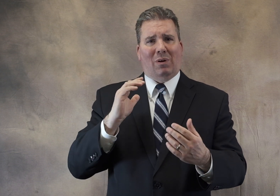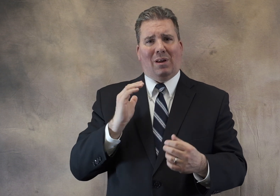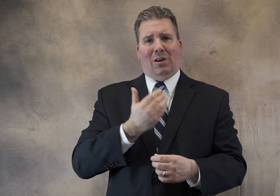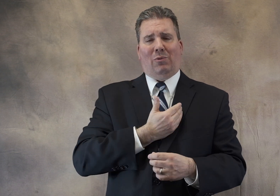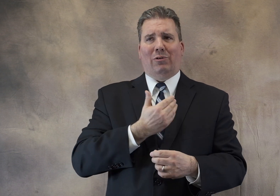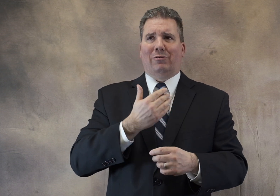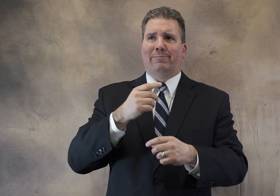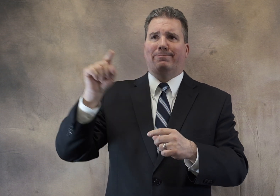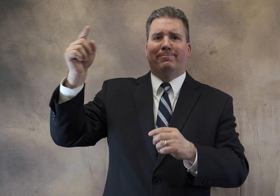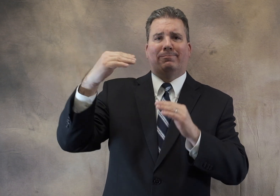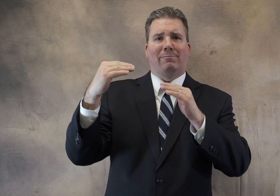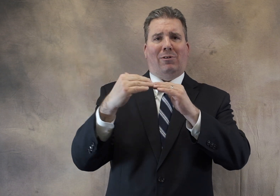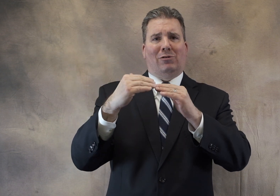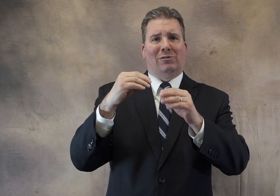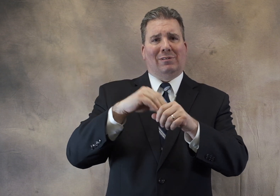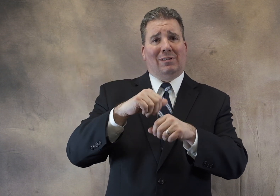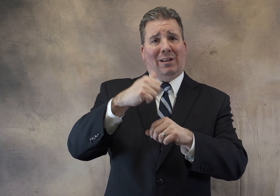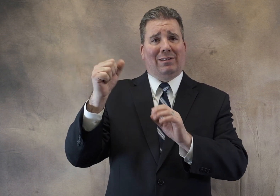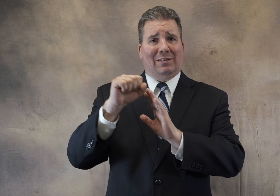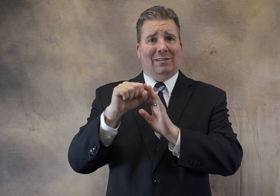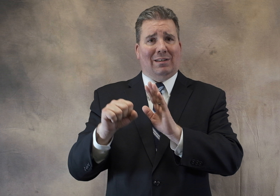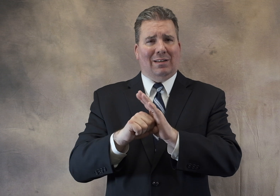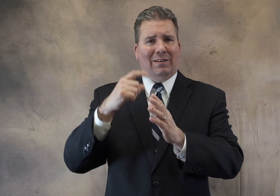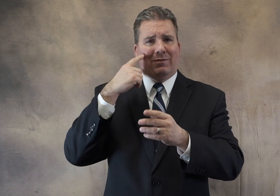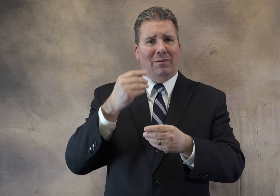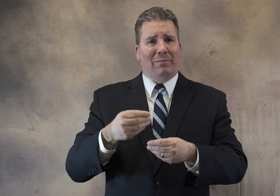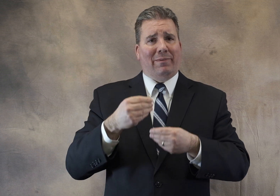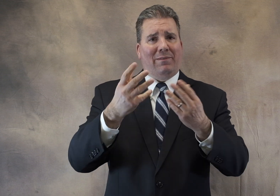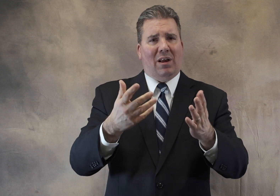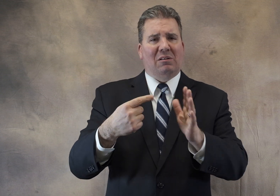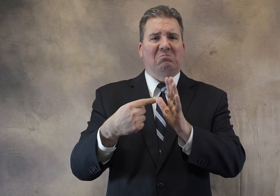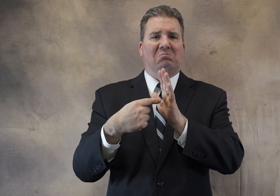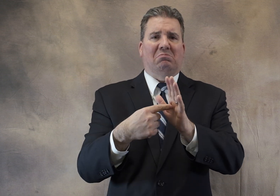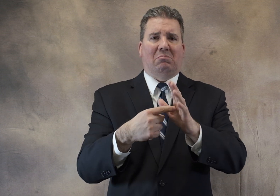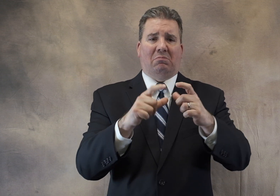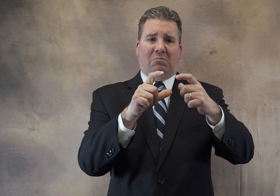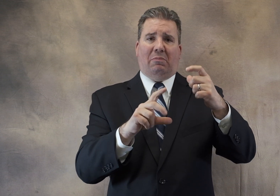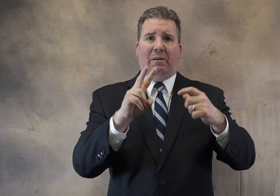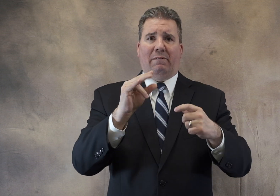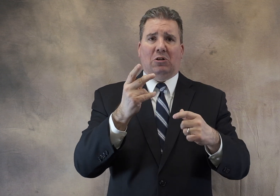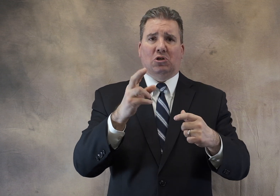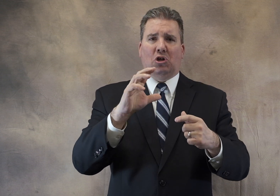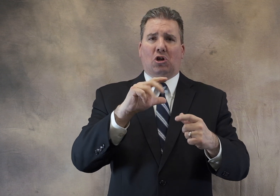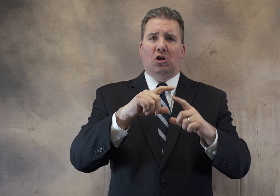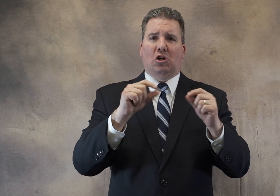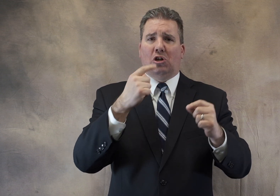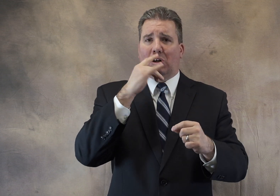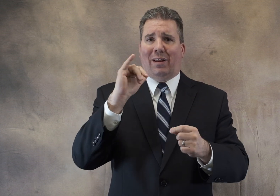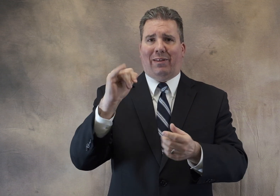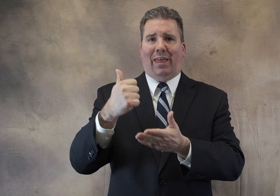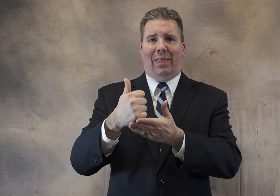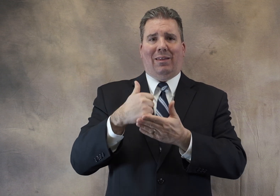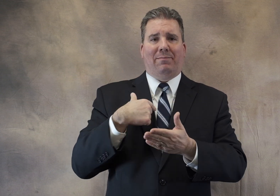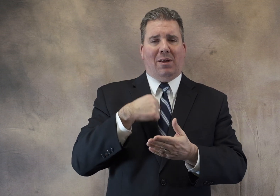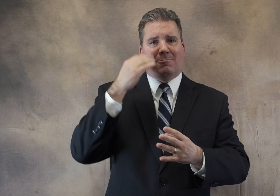Lastly, a word of gratitude to our counterparts in other states whose Visor Card prototypes